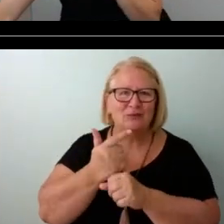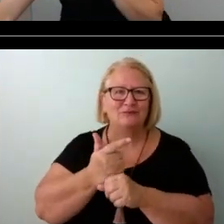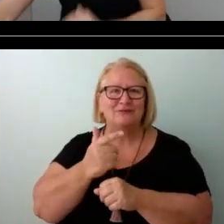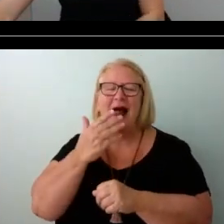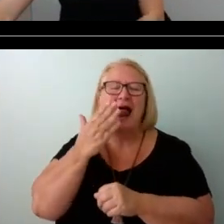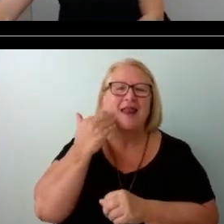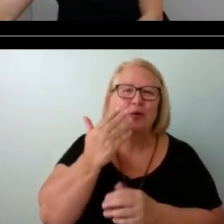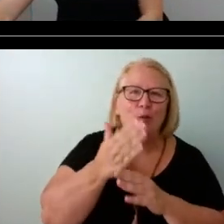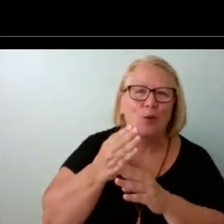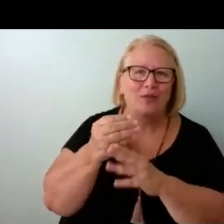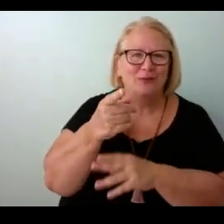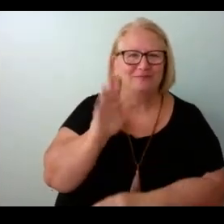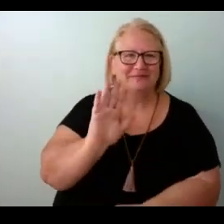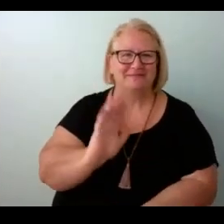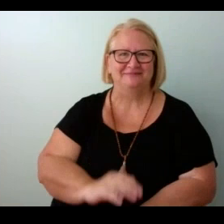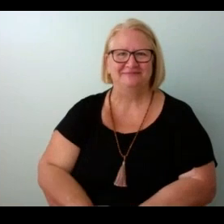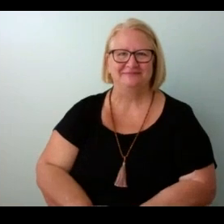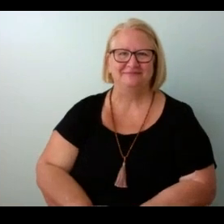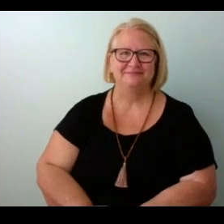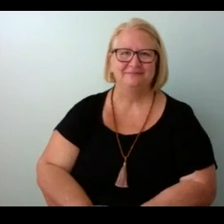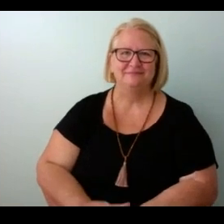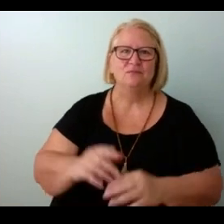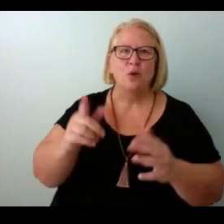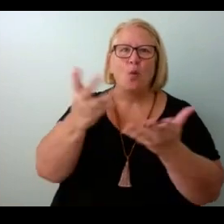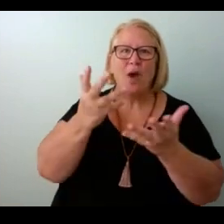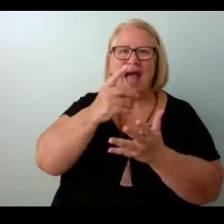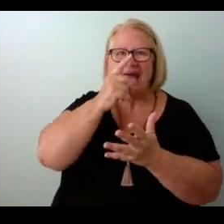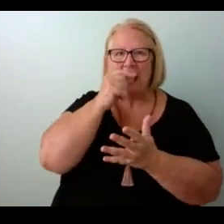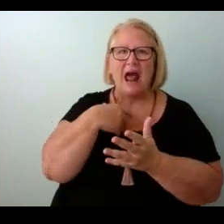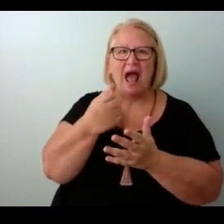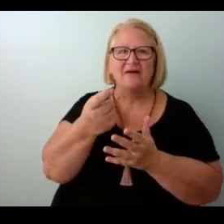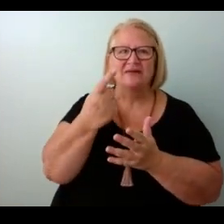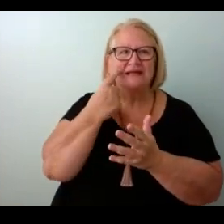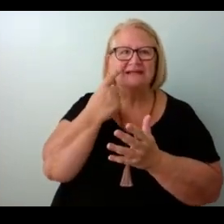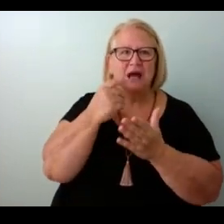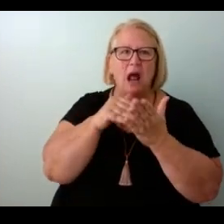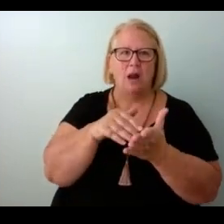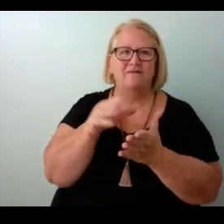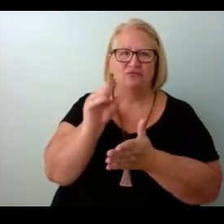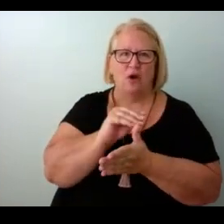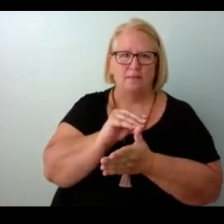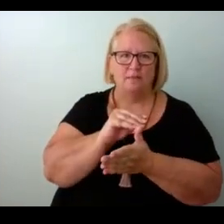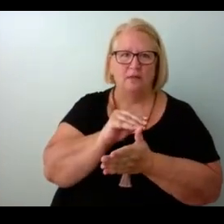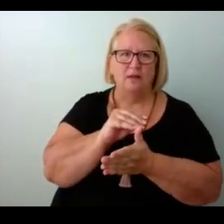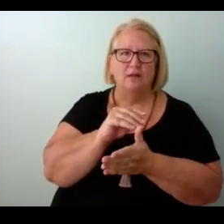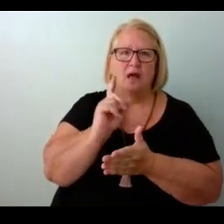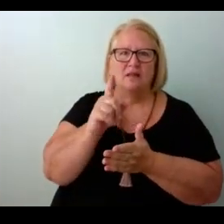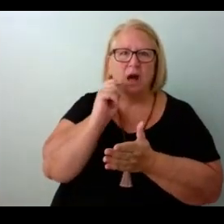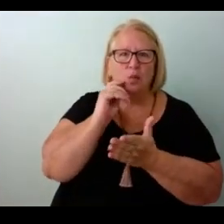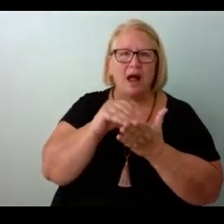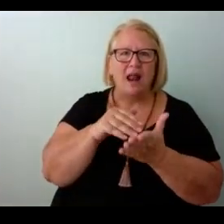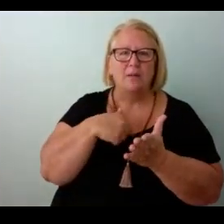While you're finding it there's a question that's come through about getting legal advice